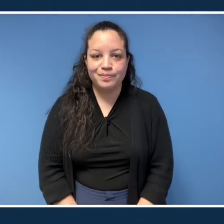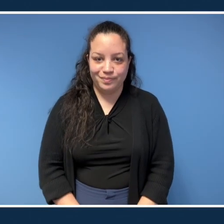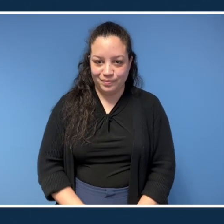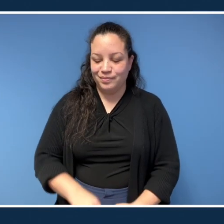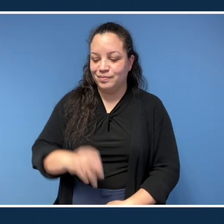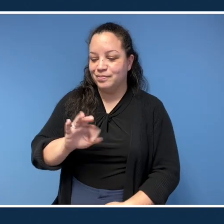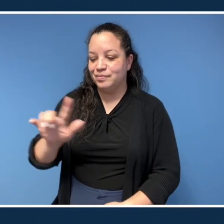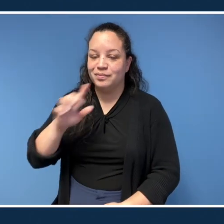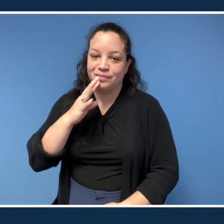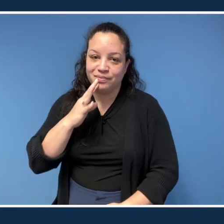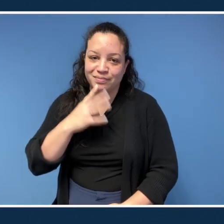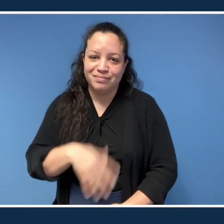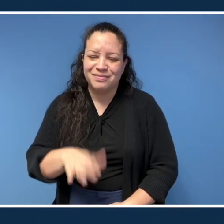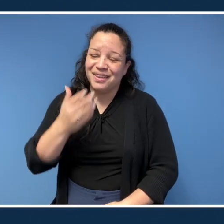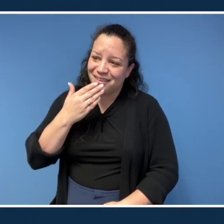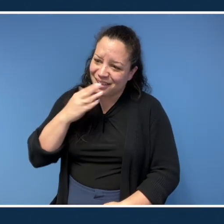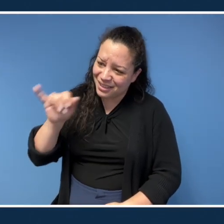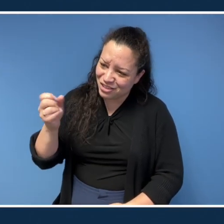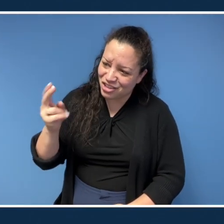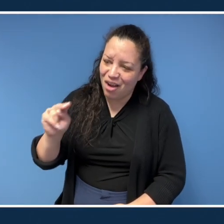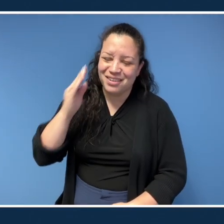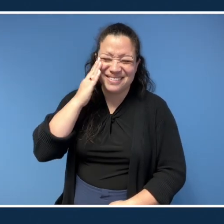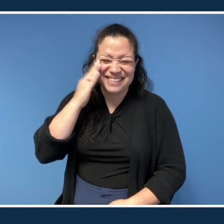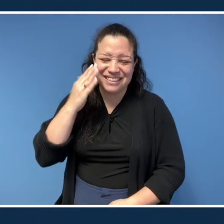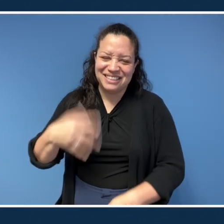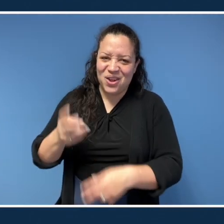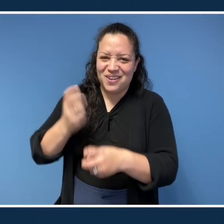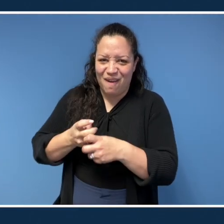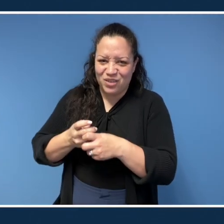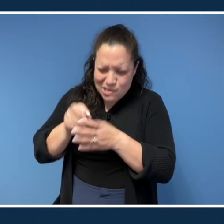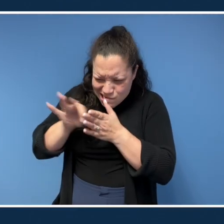Thank you, Shawn, I sometimes it's hard for us, I know to trace our ancestry. I know for me,